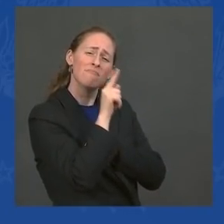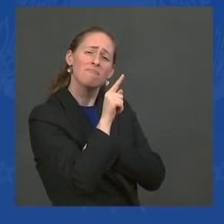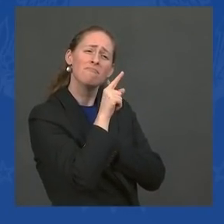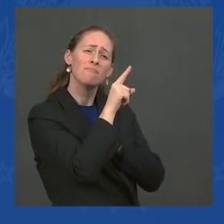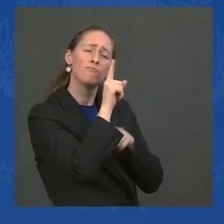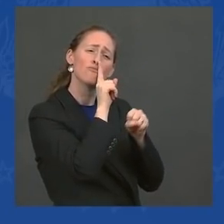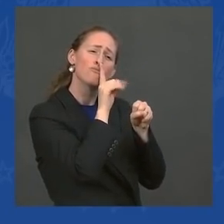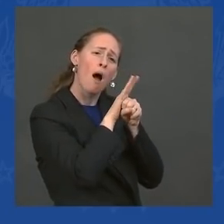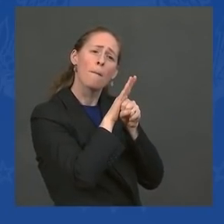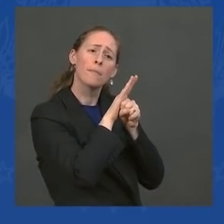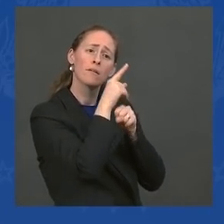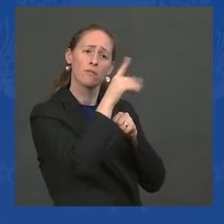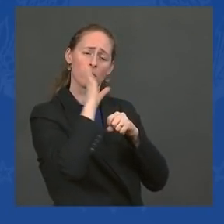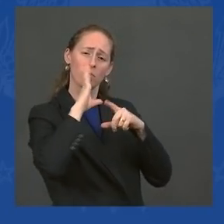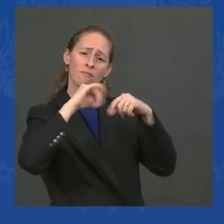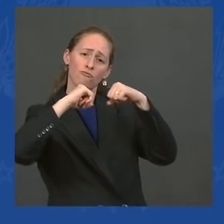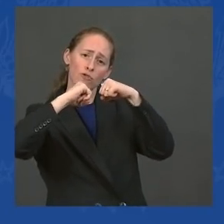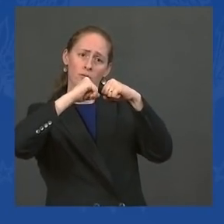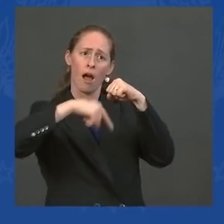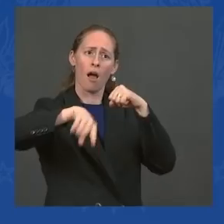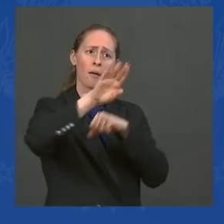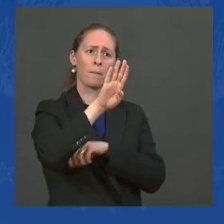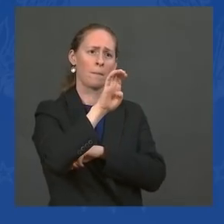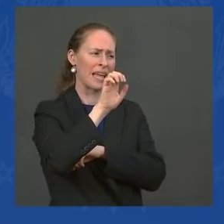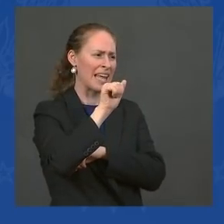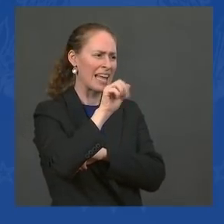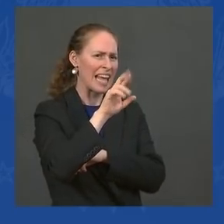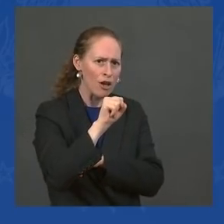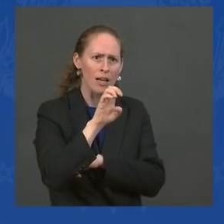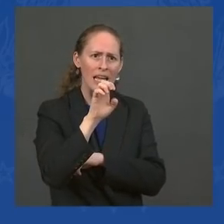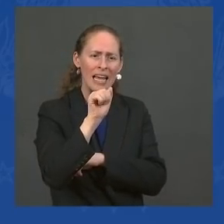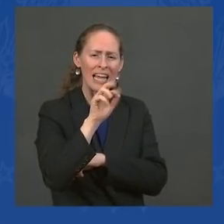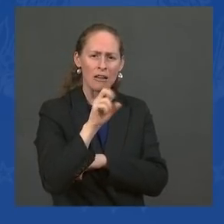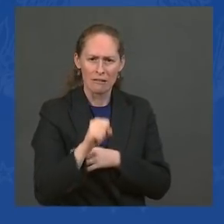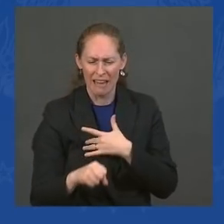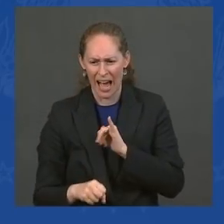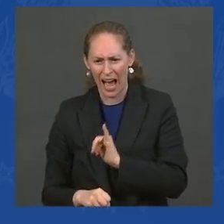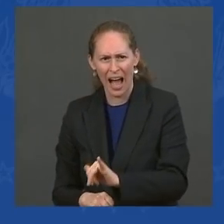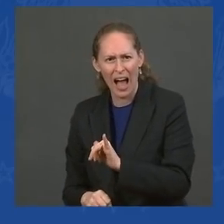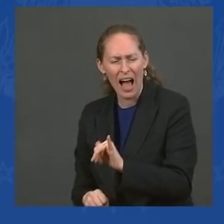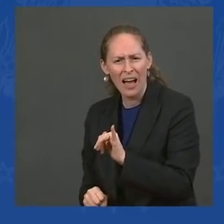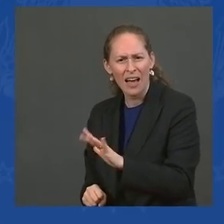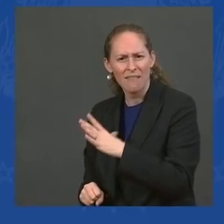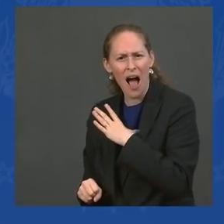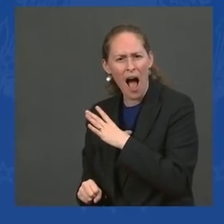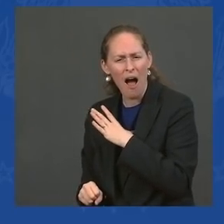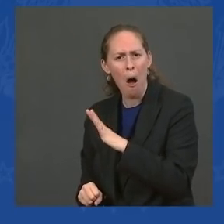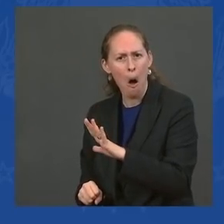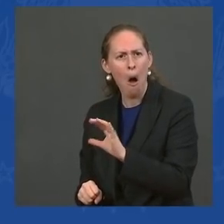And I'm thinking, "What the heck is" I mean, at the time -- I knew Bears Ears, but I just didn't quite get it.